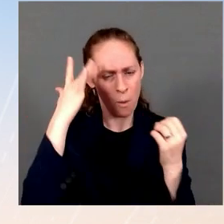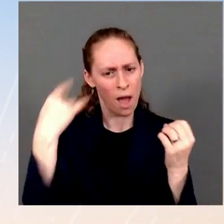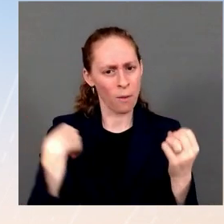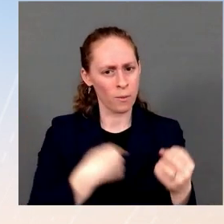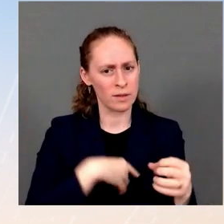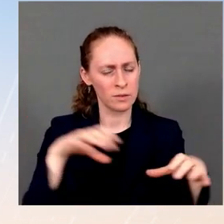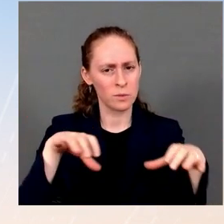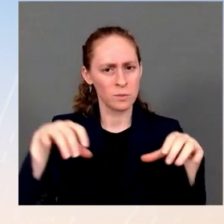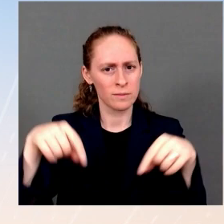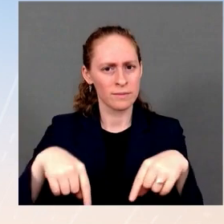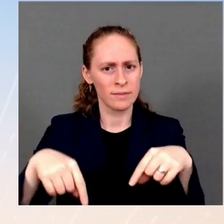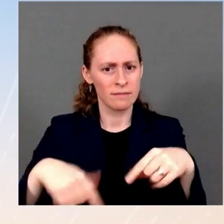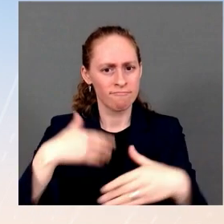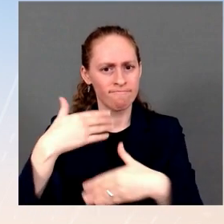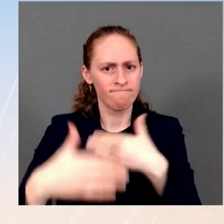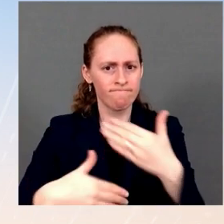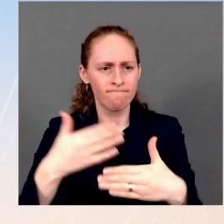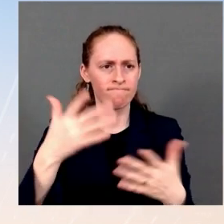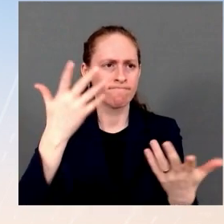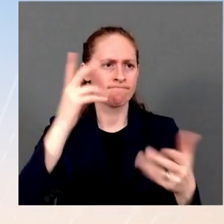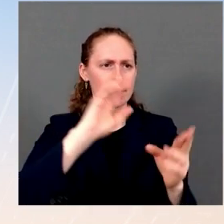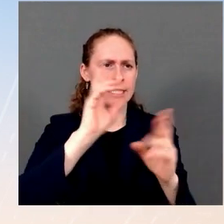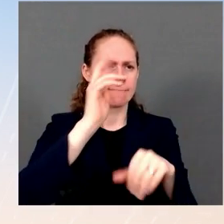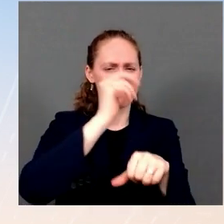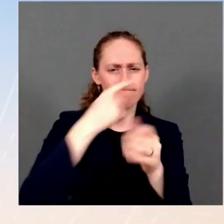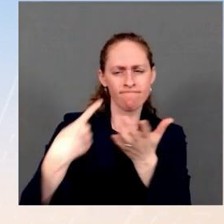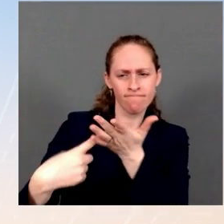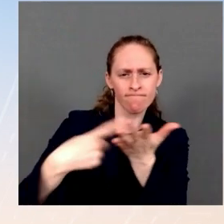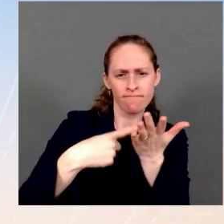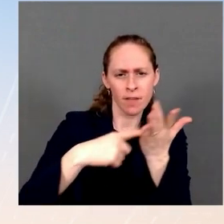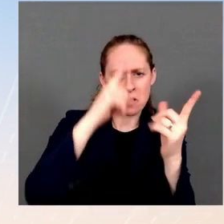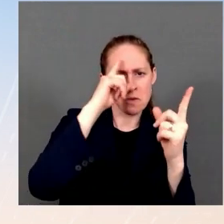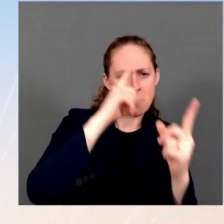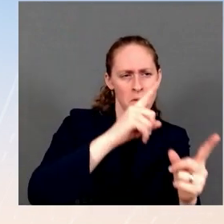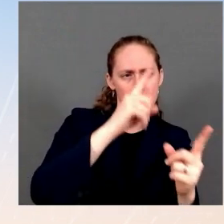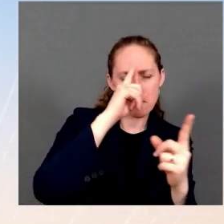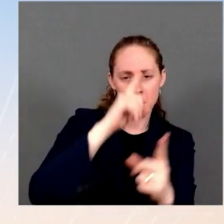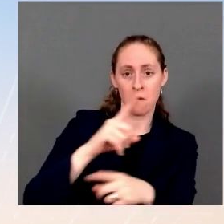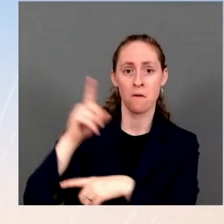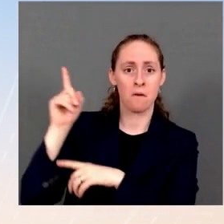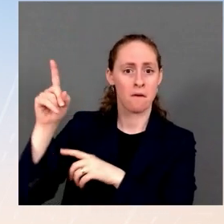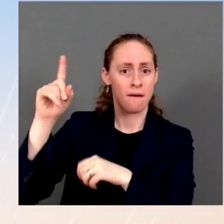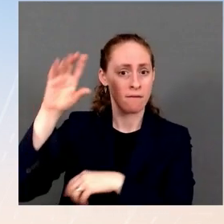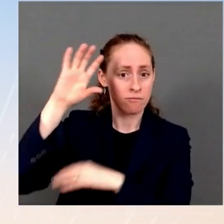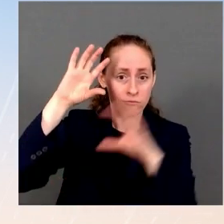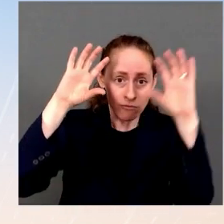Vice President Harris have motivated action in communities all around the country already. But that's not enough.